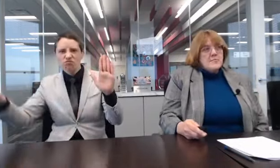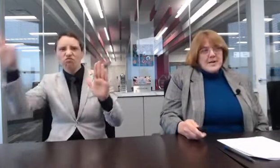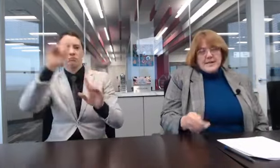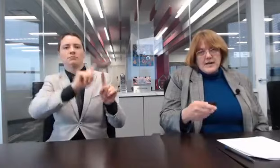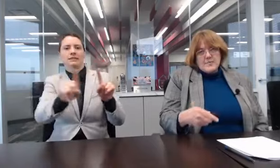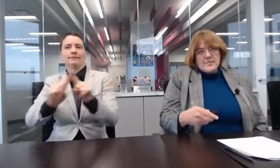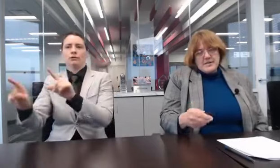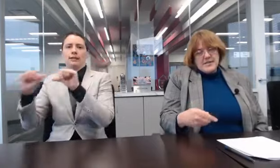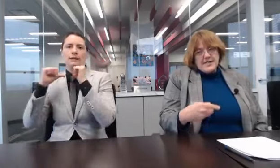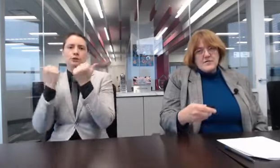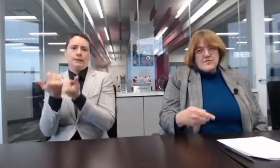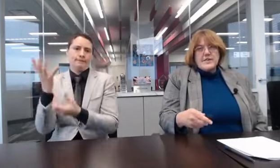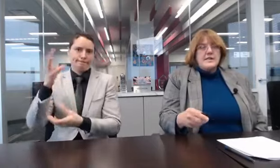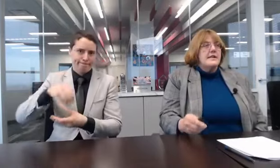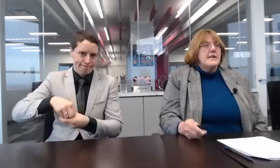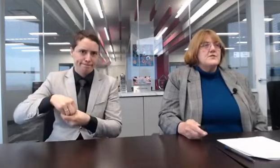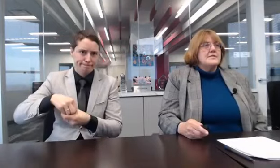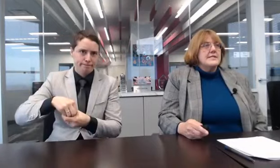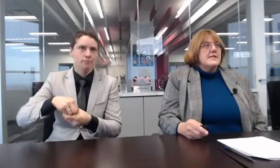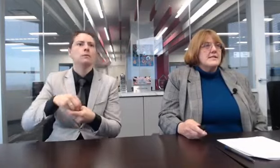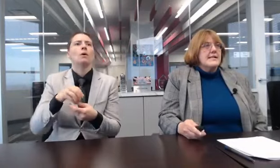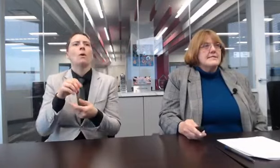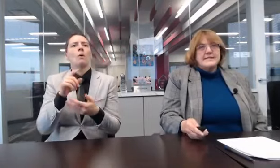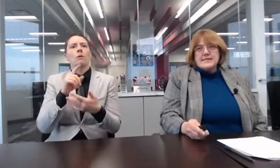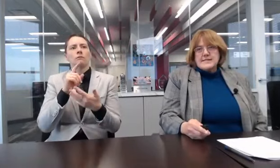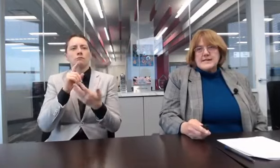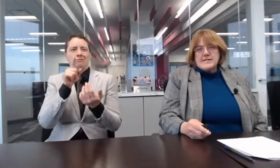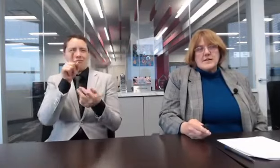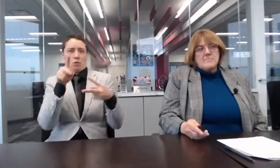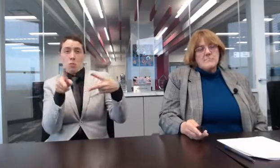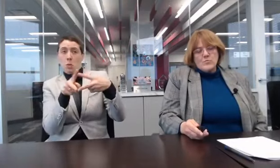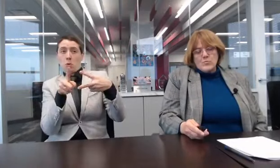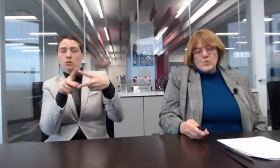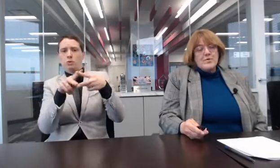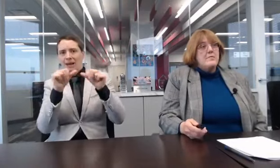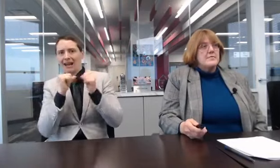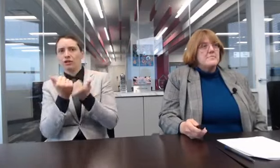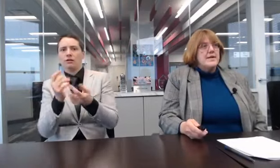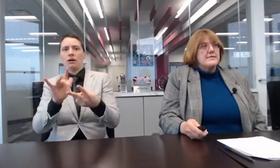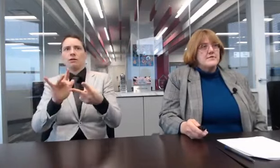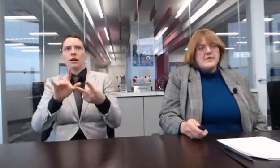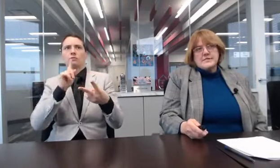But, these are the agency contacts I think that will probably best address